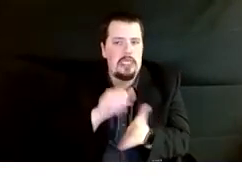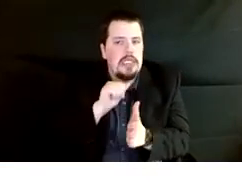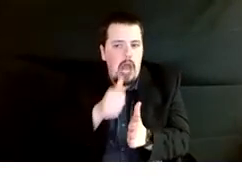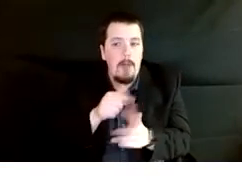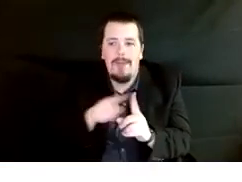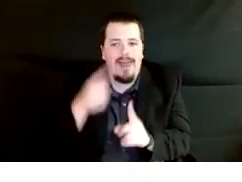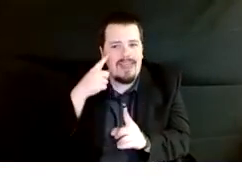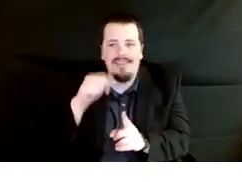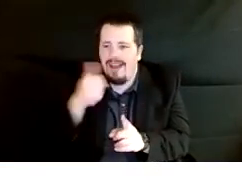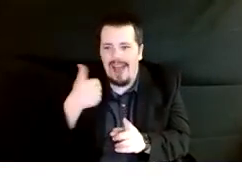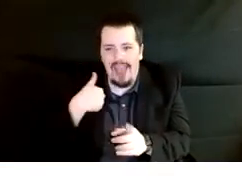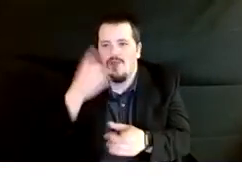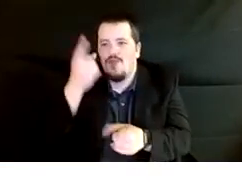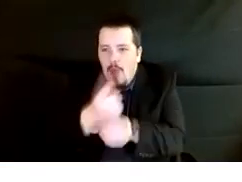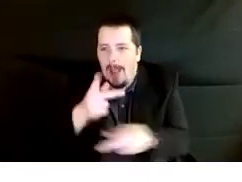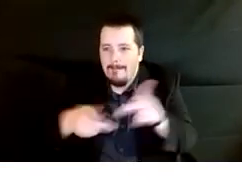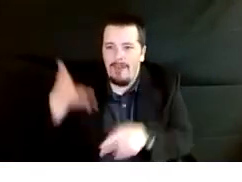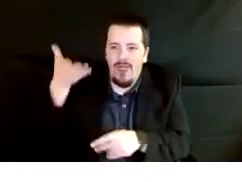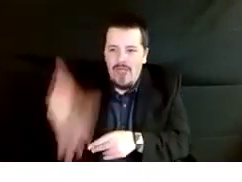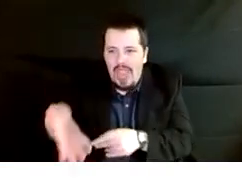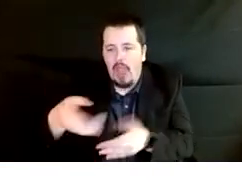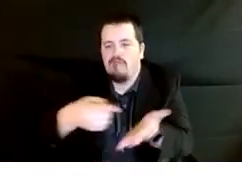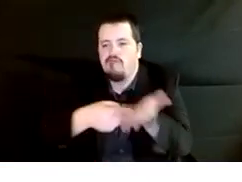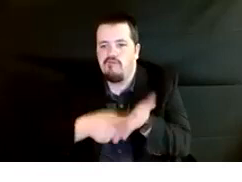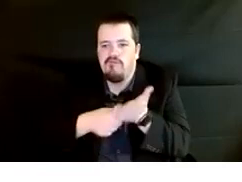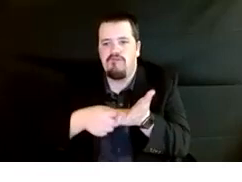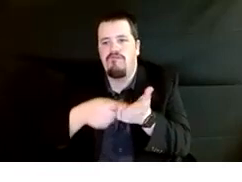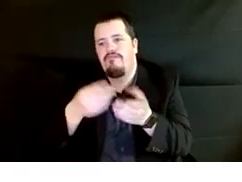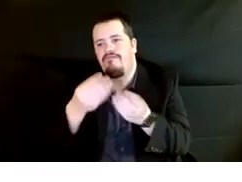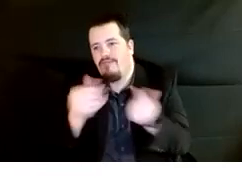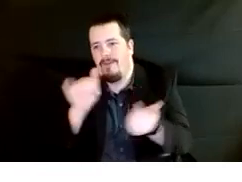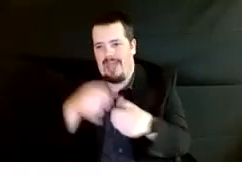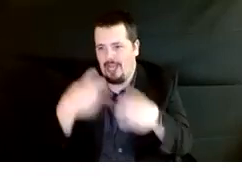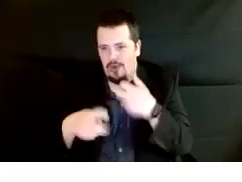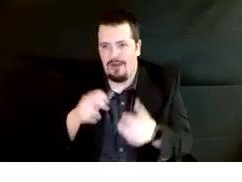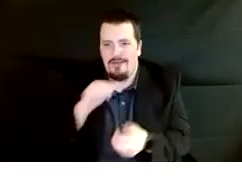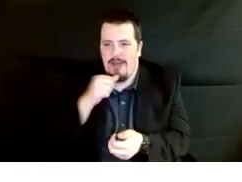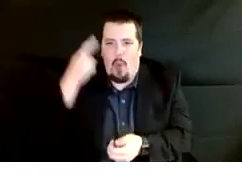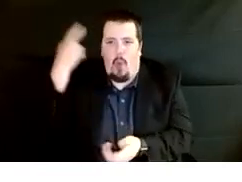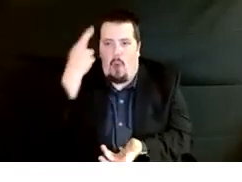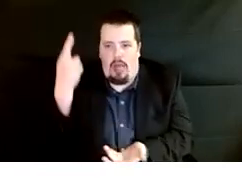at the table to address that issue to start with.. I'm not sure that anybody raised the issue